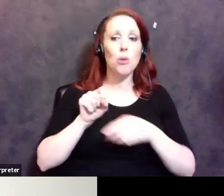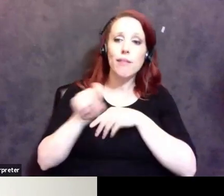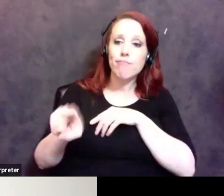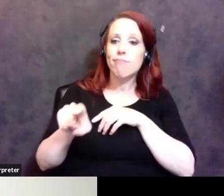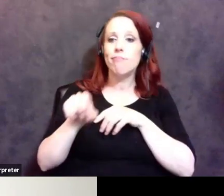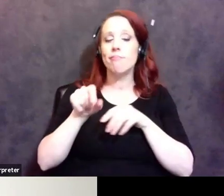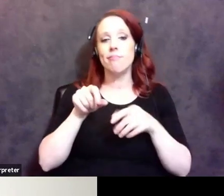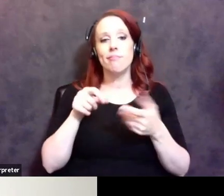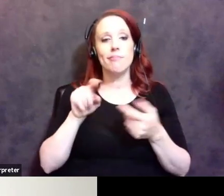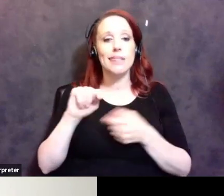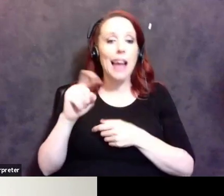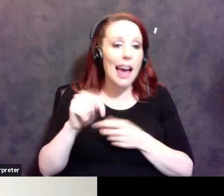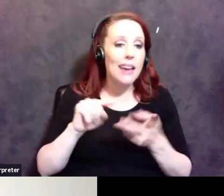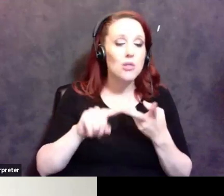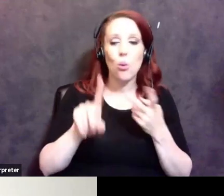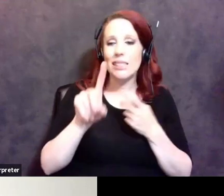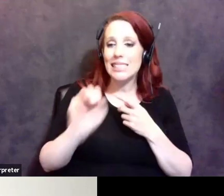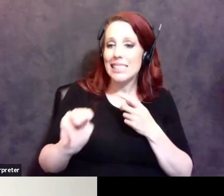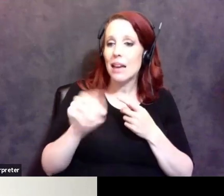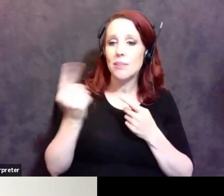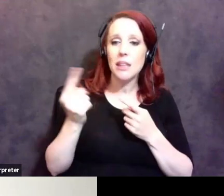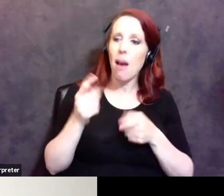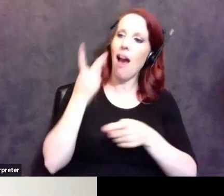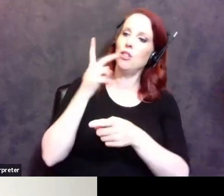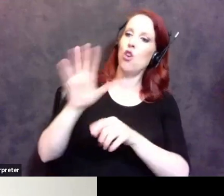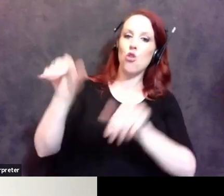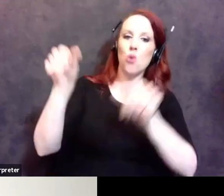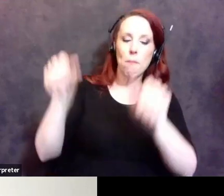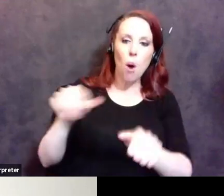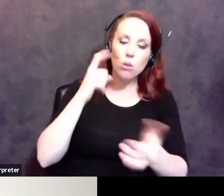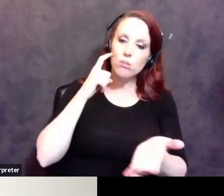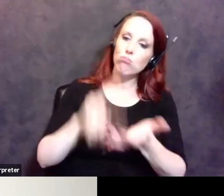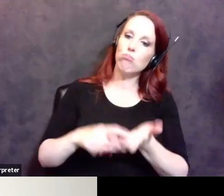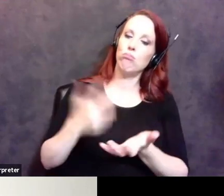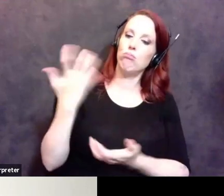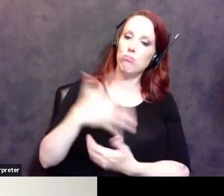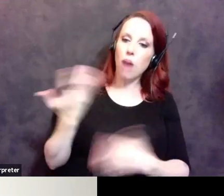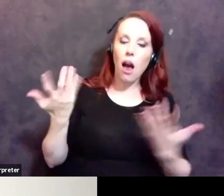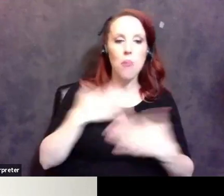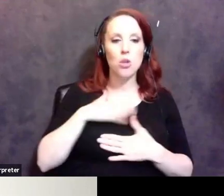and I want to acknowledge that's where you are right now or I appreciate this content you put out